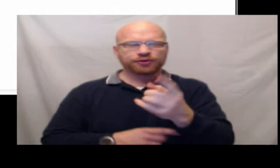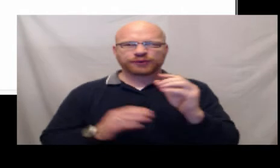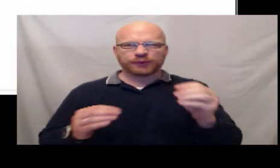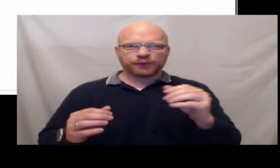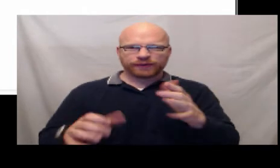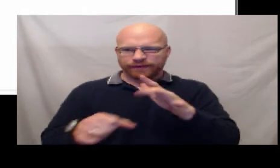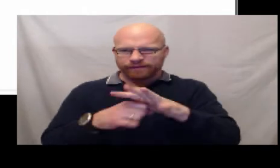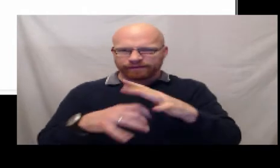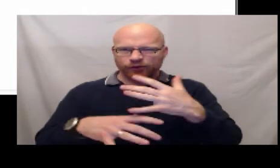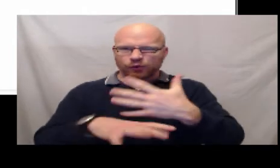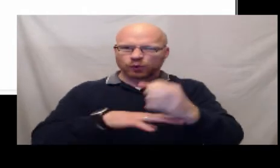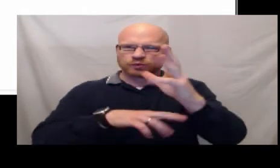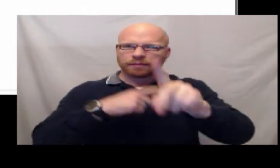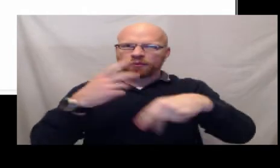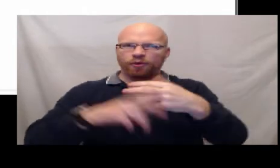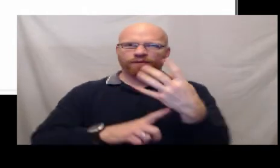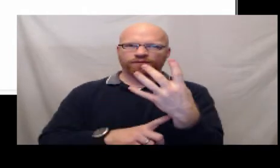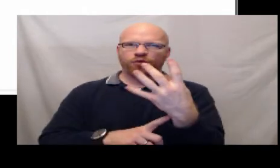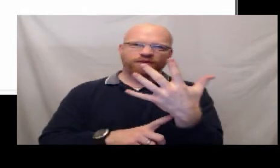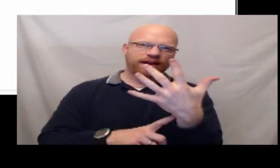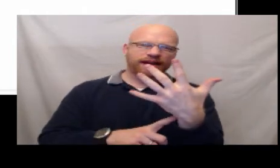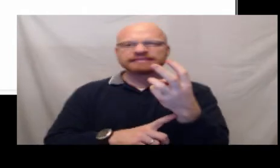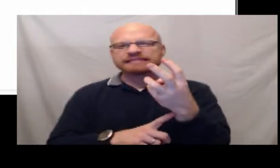I needed a new color, so I need - these are all my other colors,